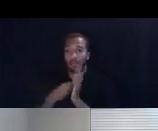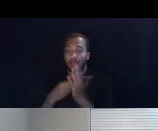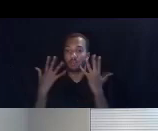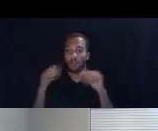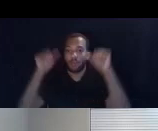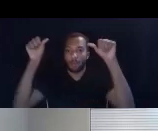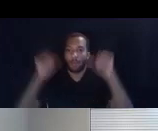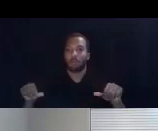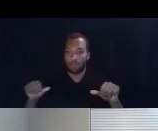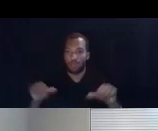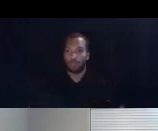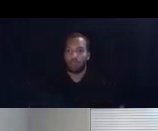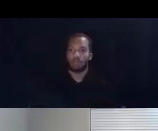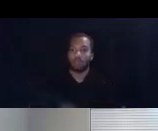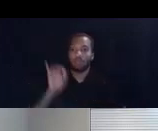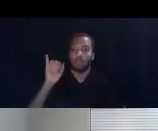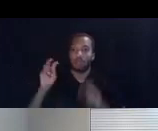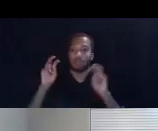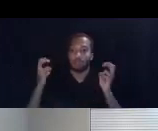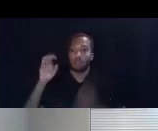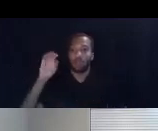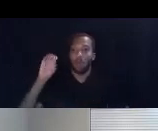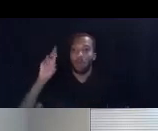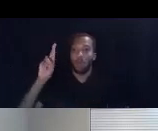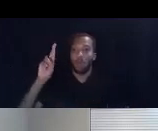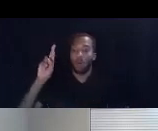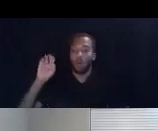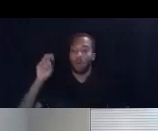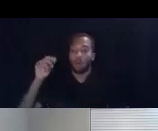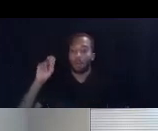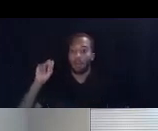It's called OregonBuys. And I believe Uju will drop the link.